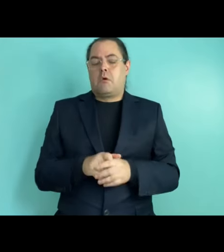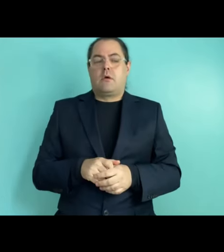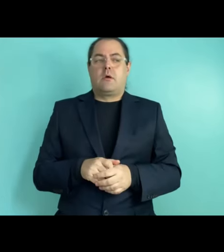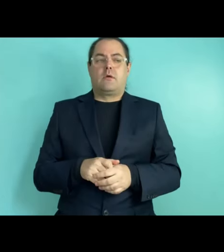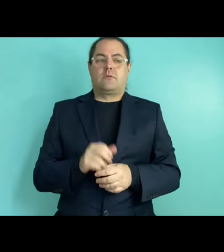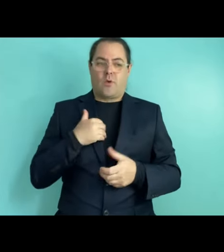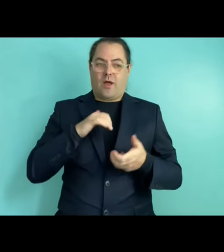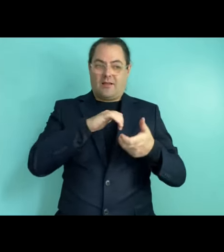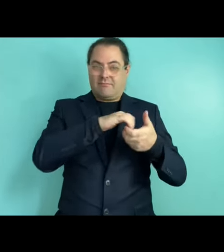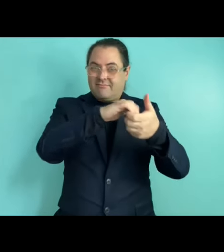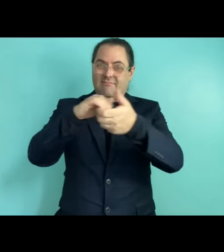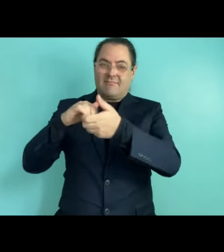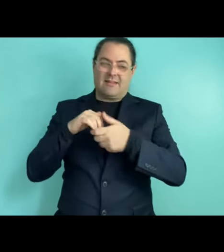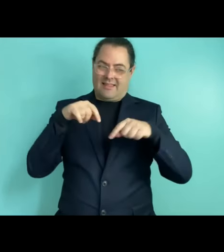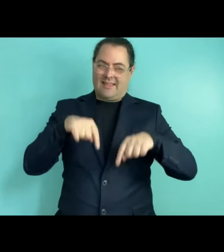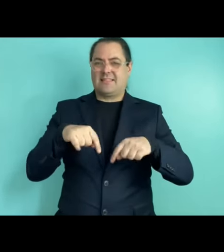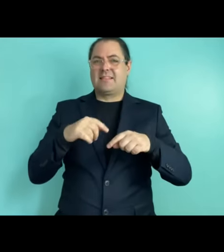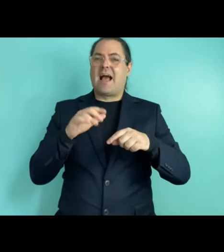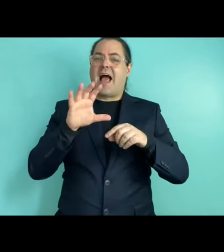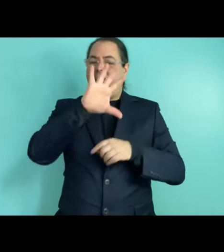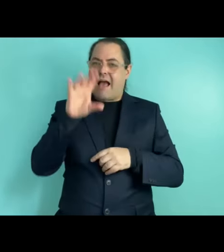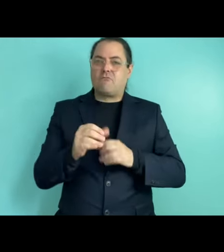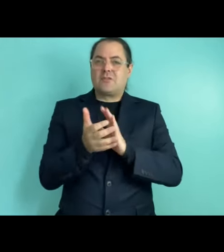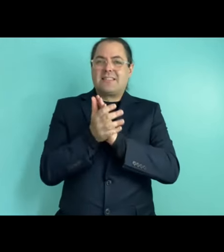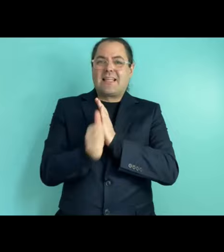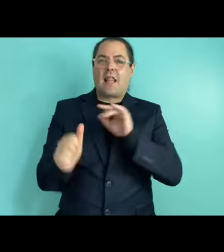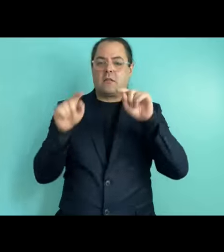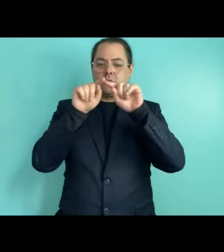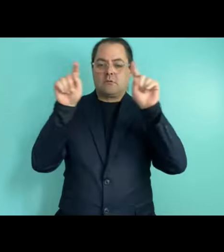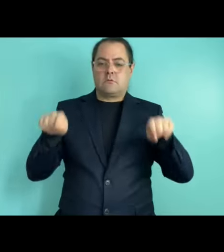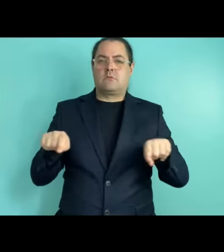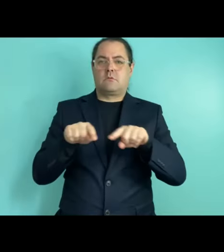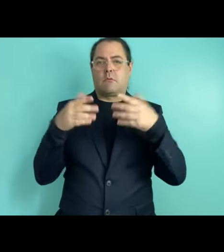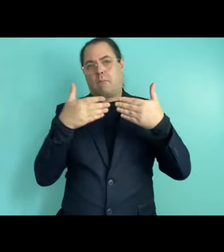The African skills portal for youth unemployment, this is a knowledge management hub.